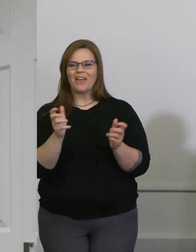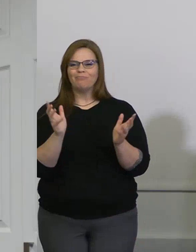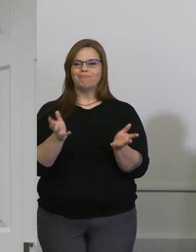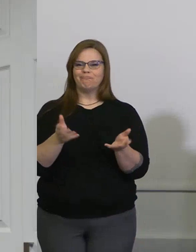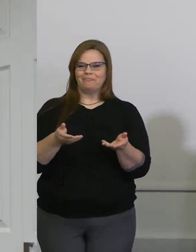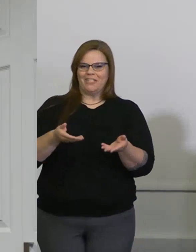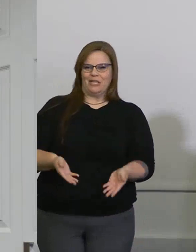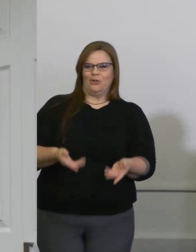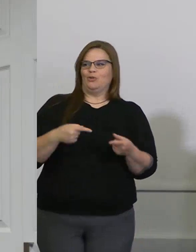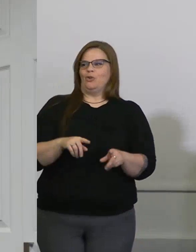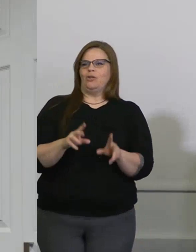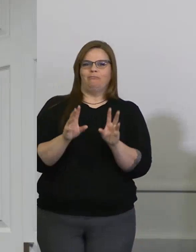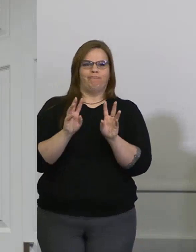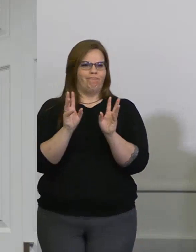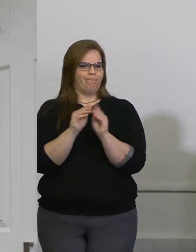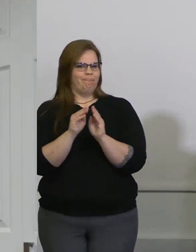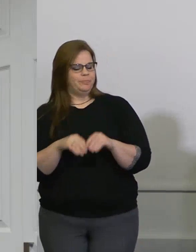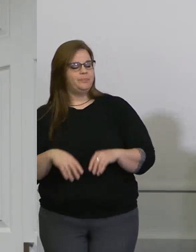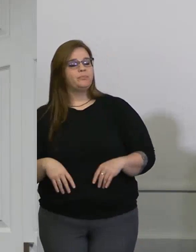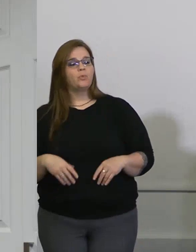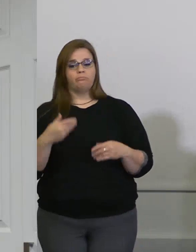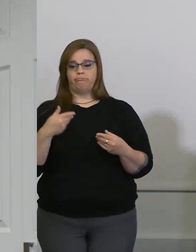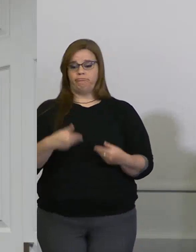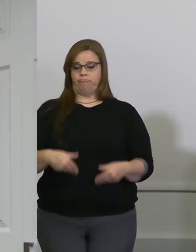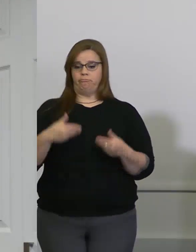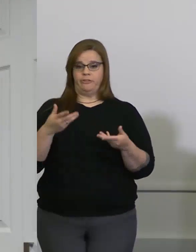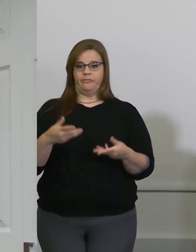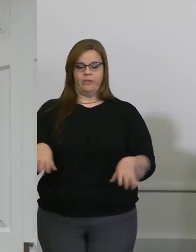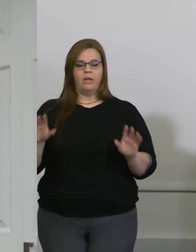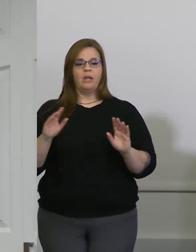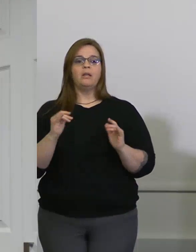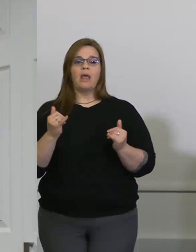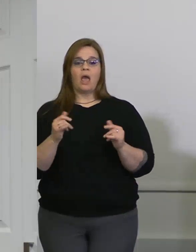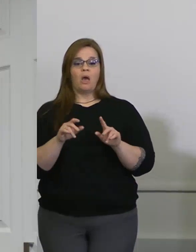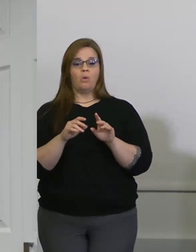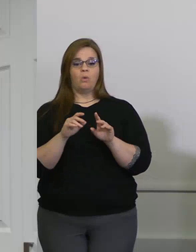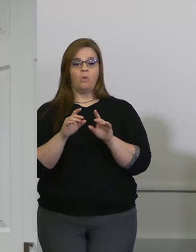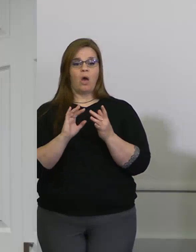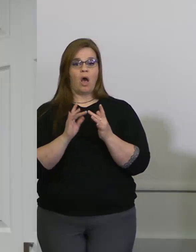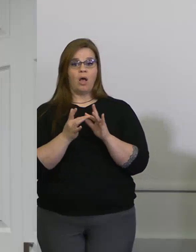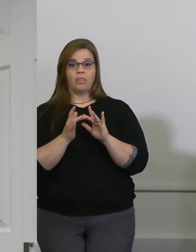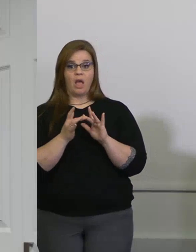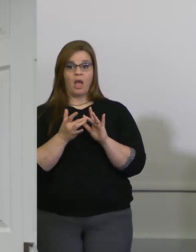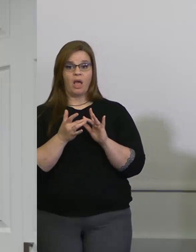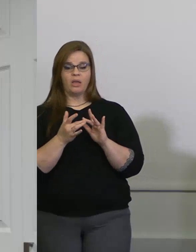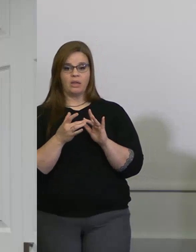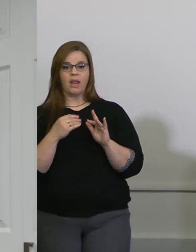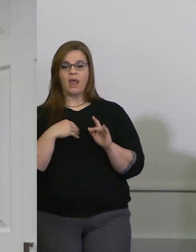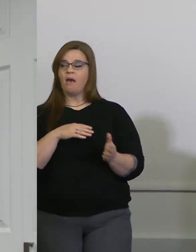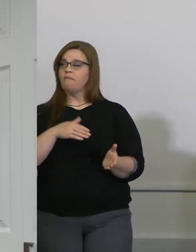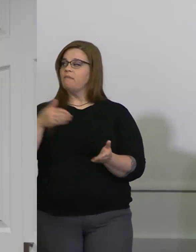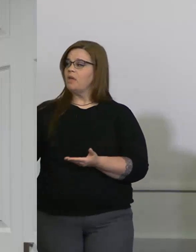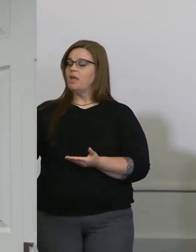So that's that's about me. Why don't why don't we go online and have Dave introduce himself.